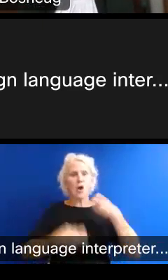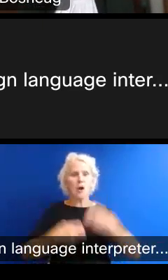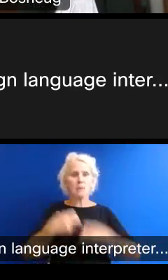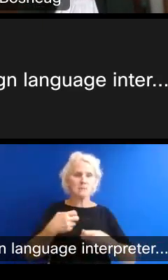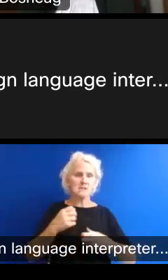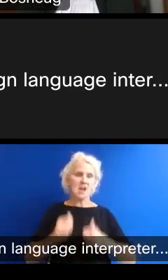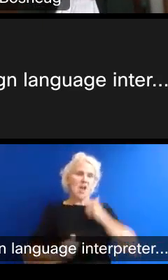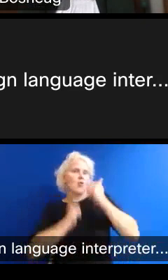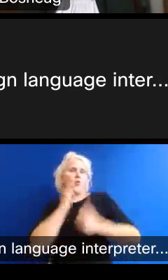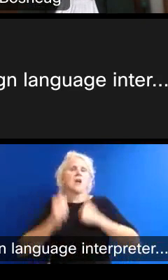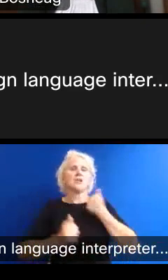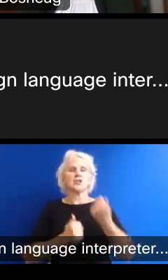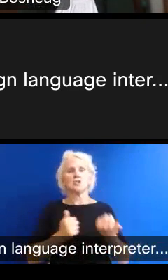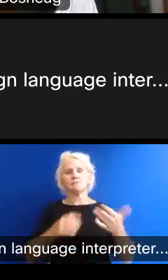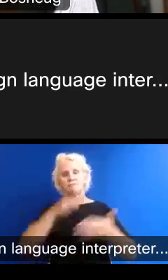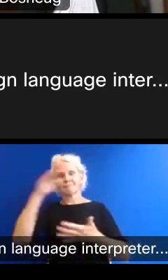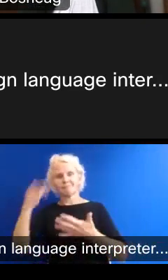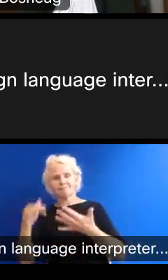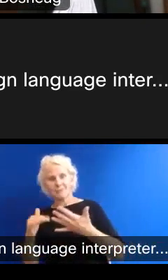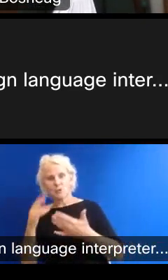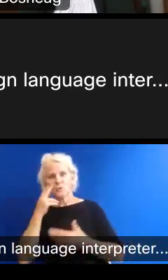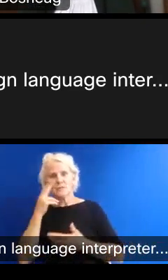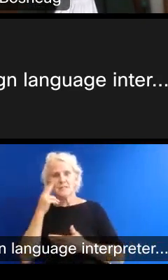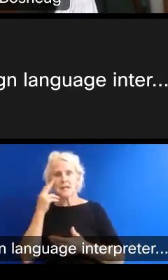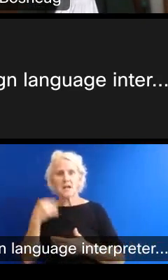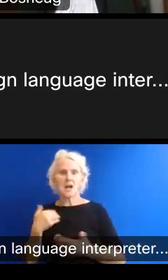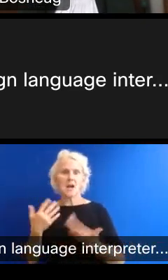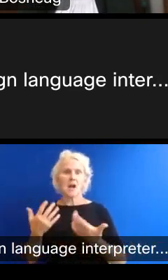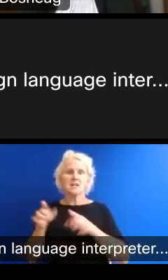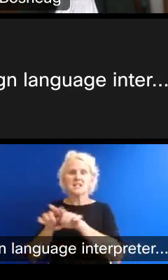they have multiple service needs, for example co-occurring disorders